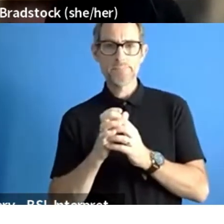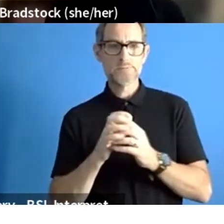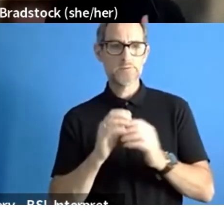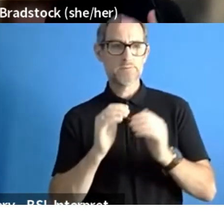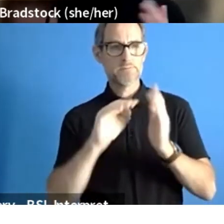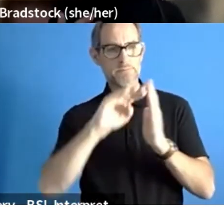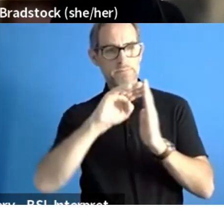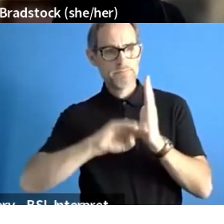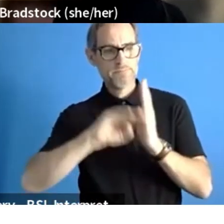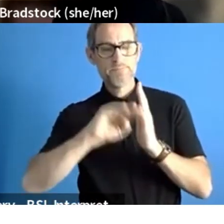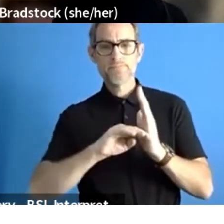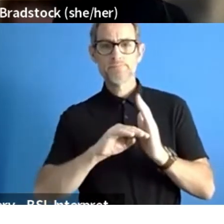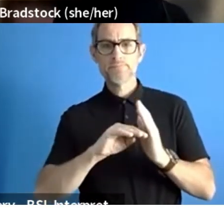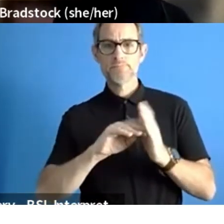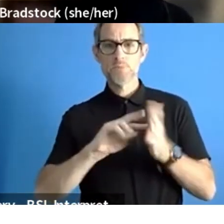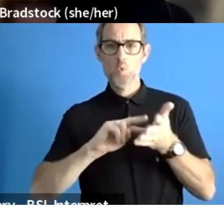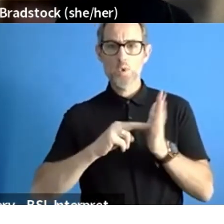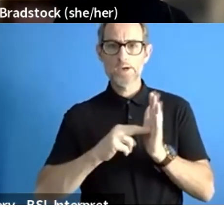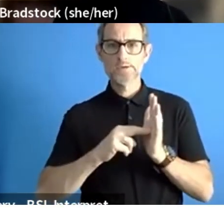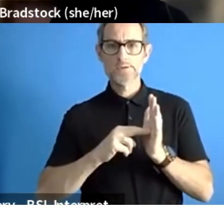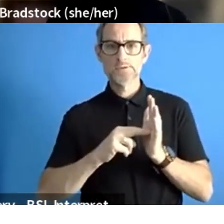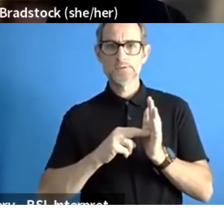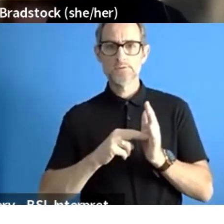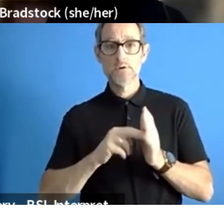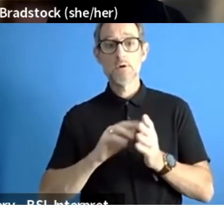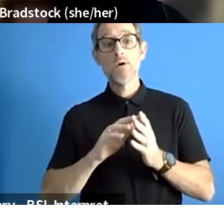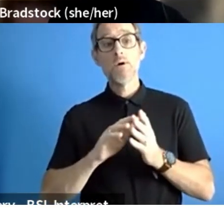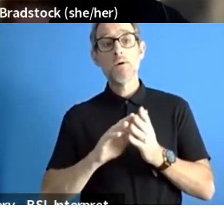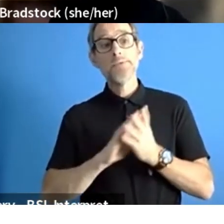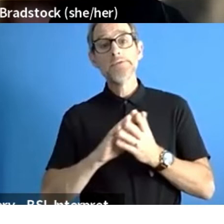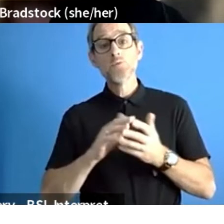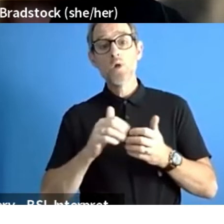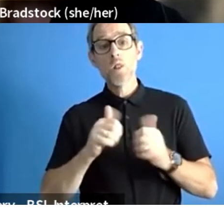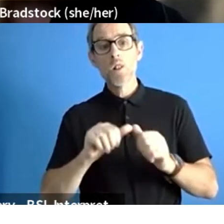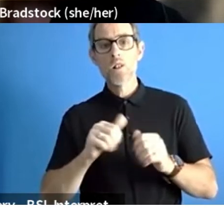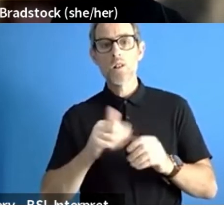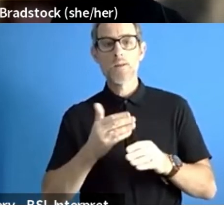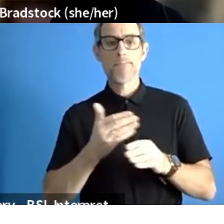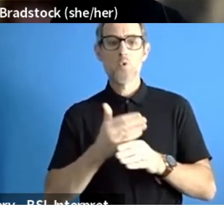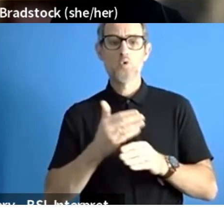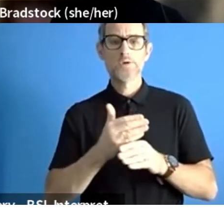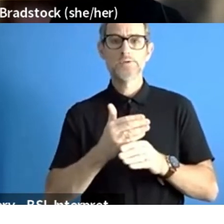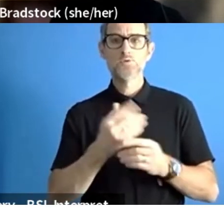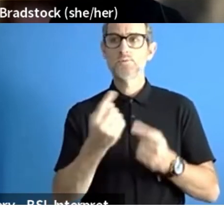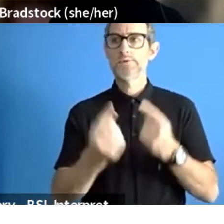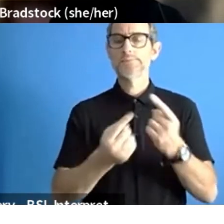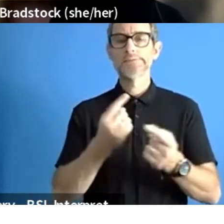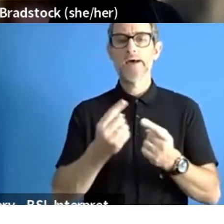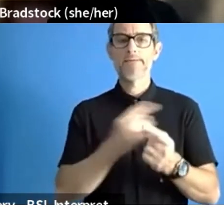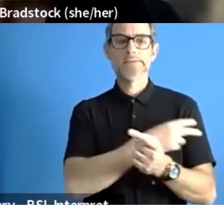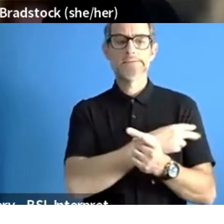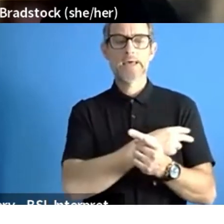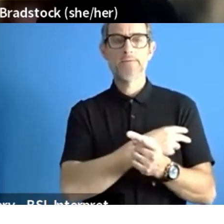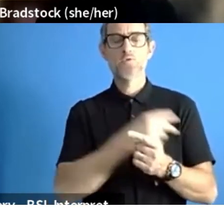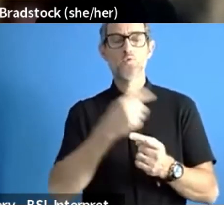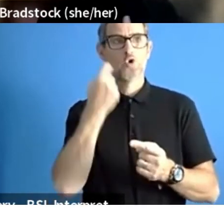This can help consider accessibility on a daily